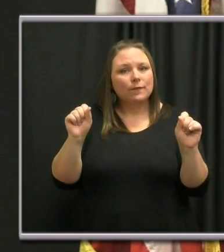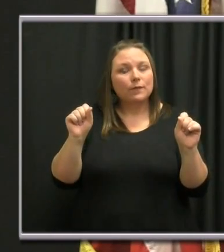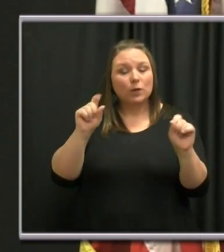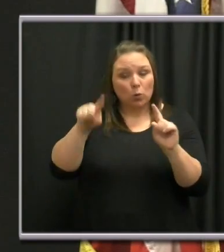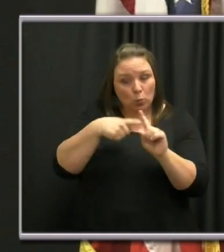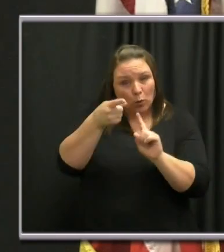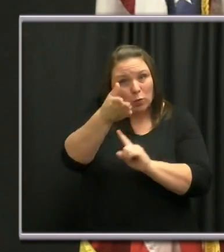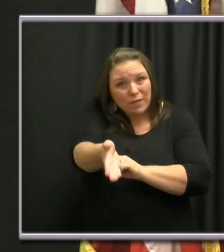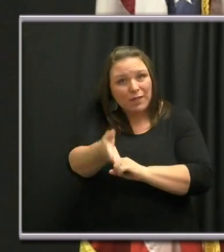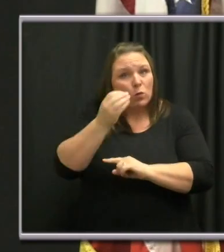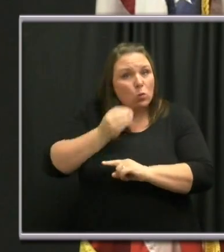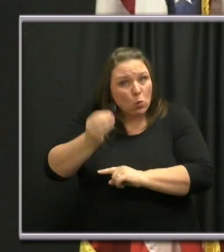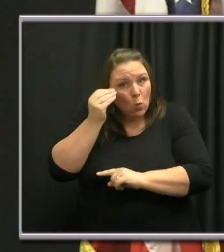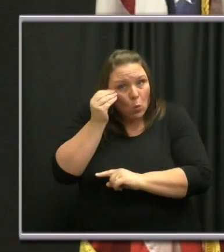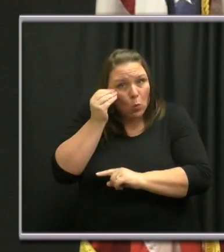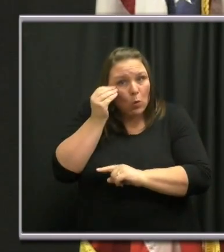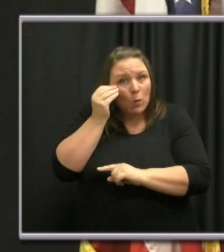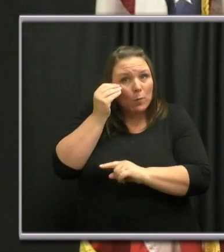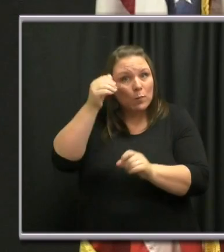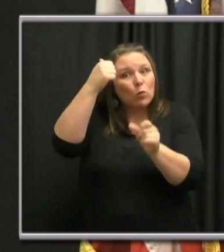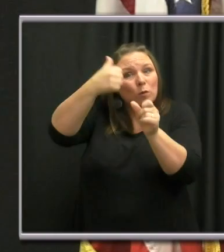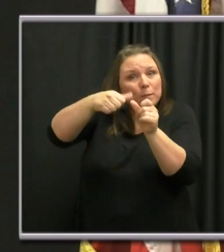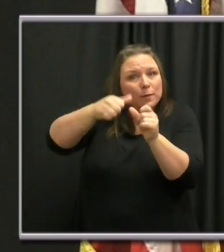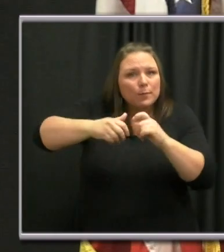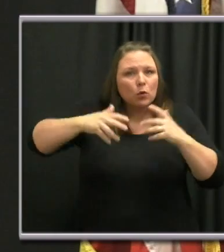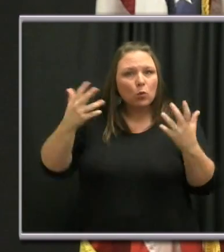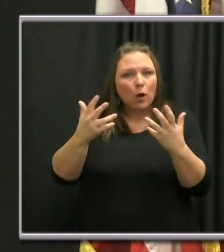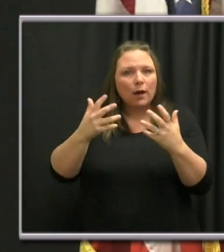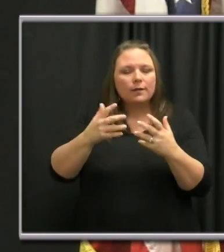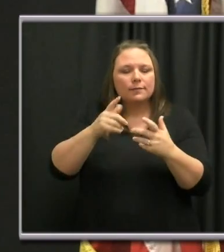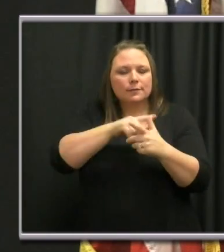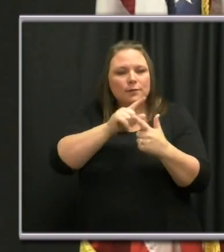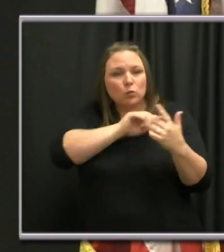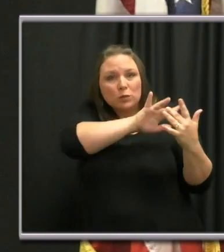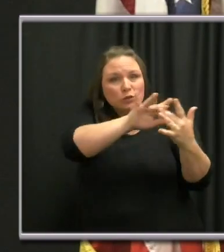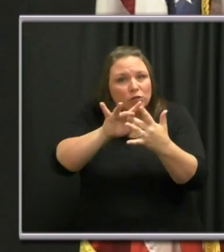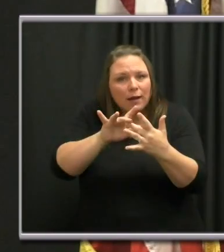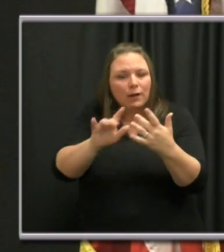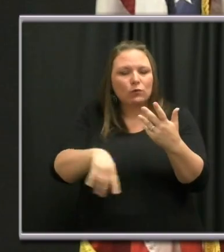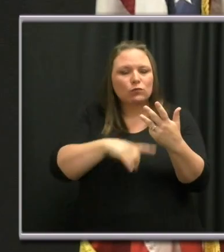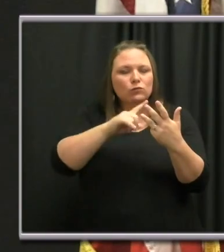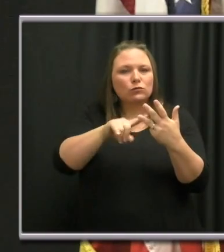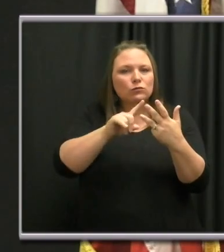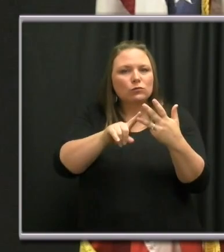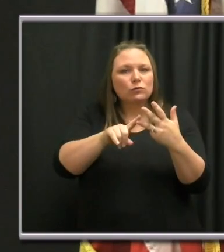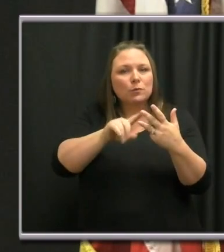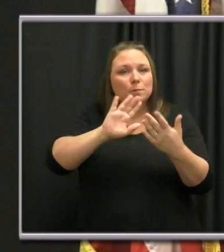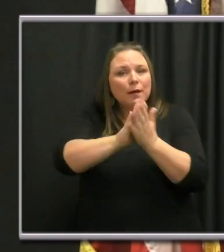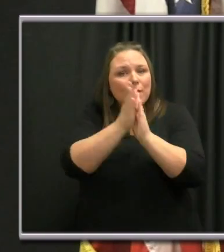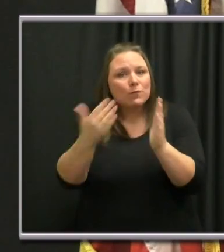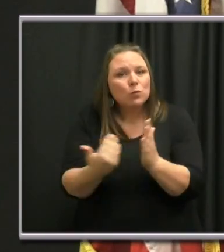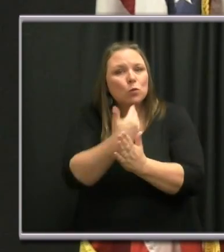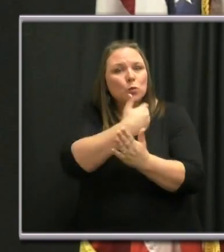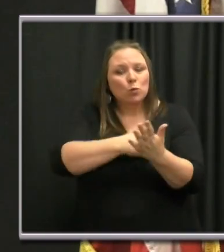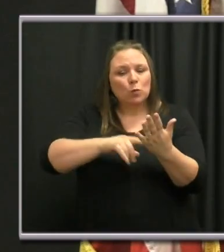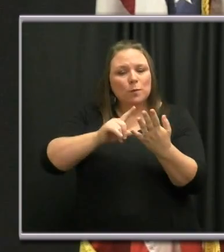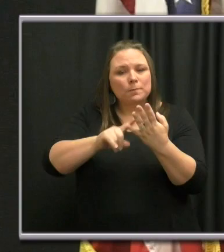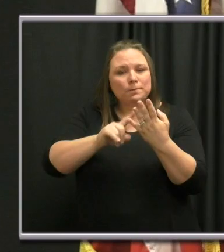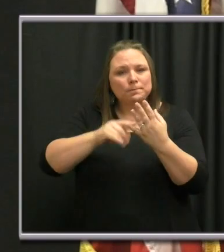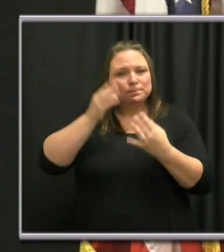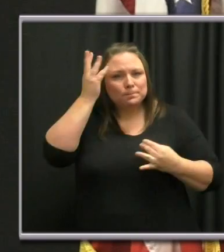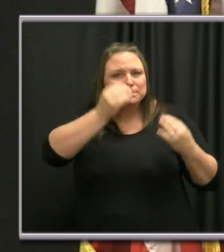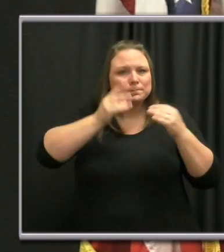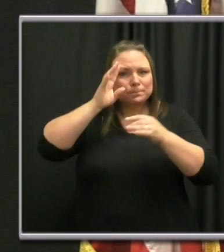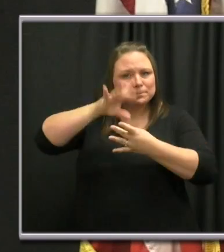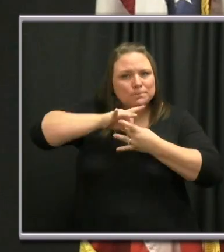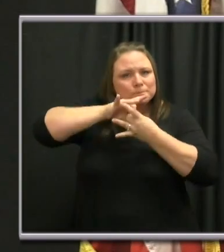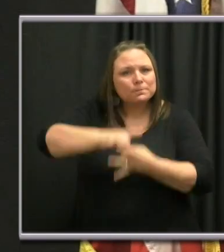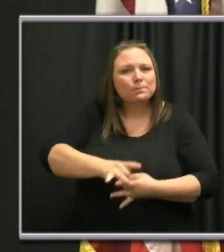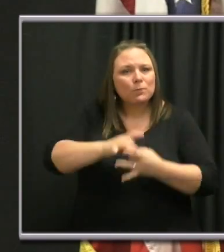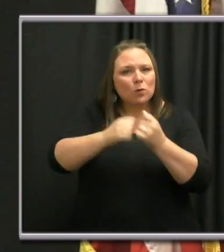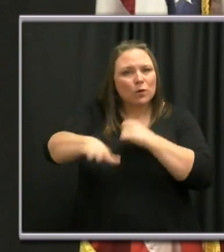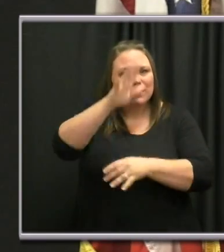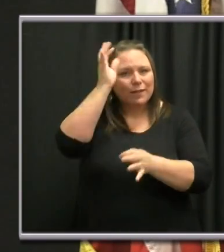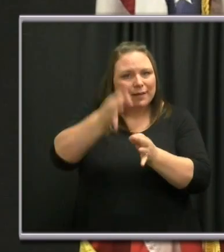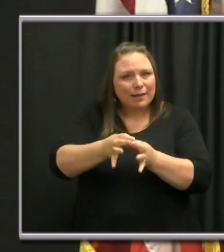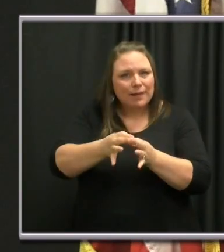HOME. WHILE THERE REMEMBER